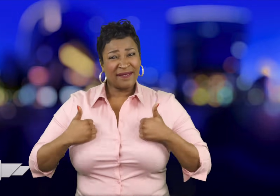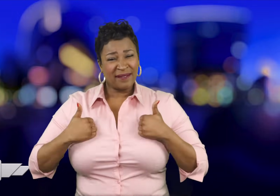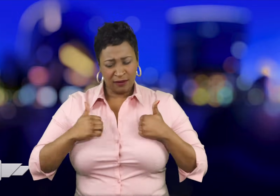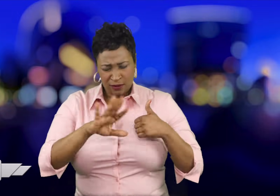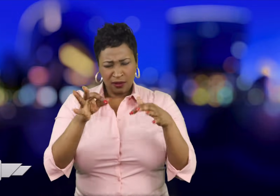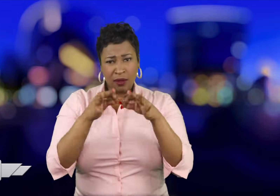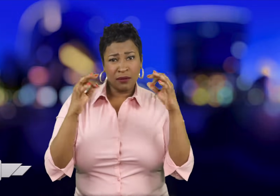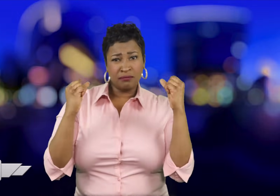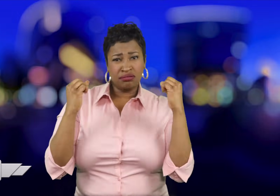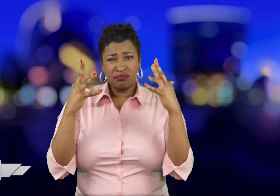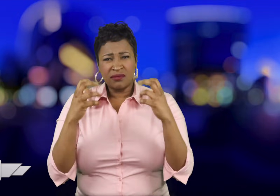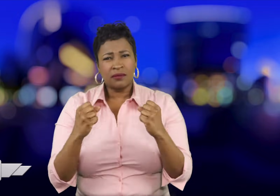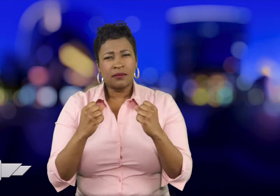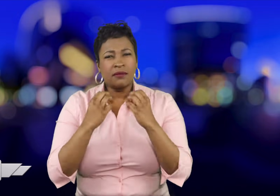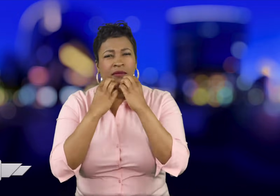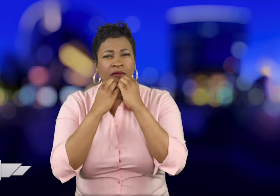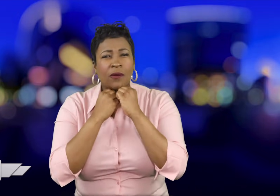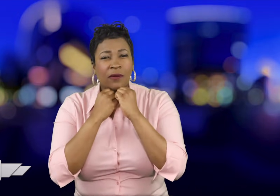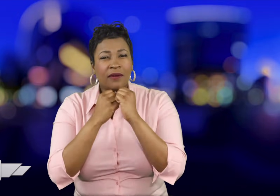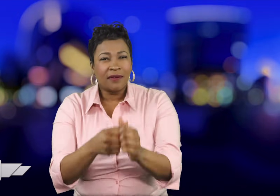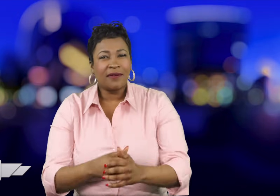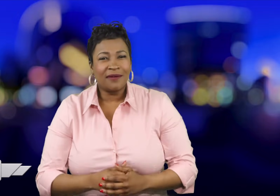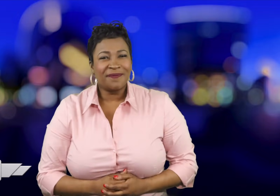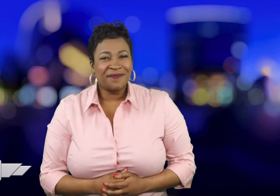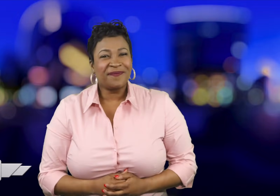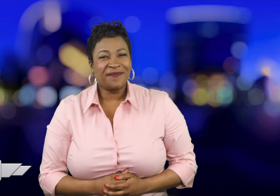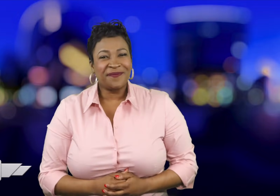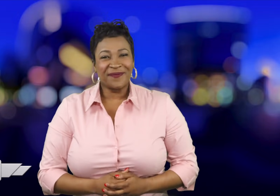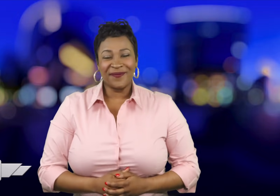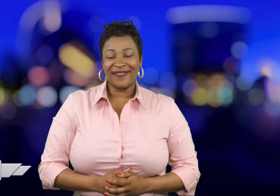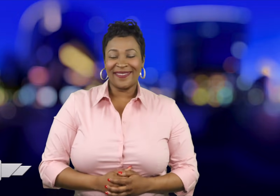Your life. Your language.